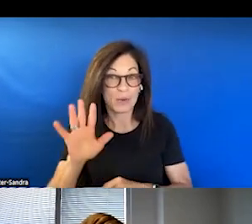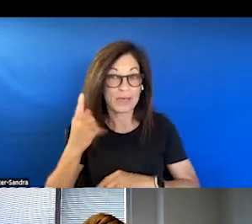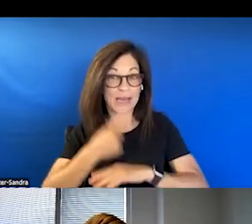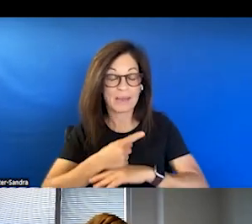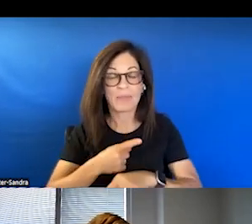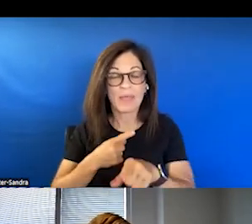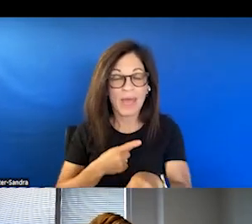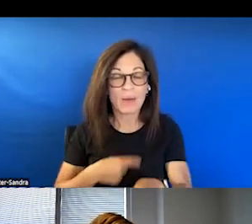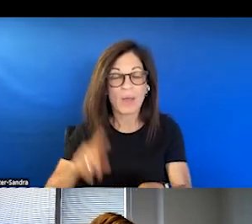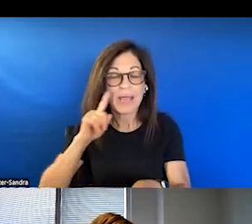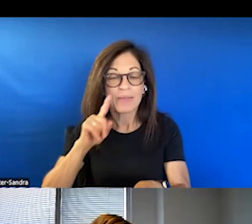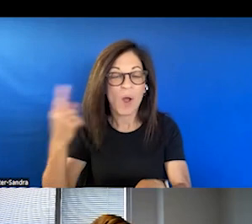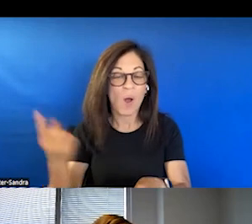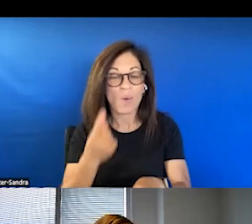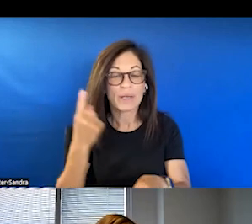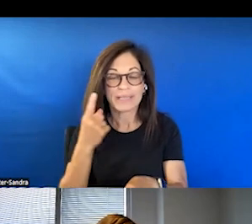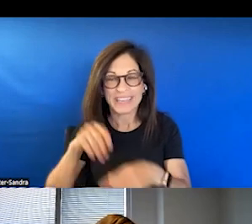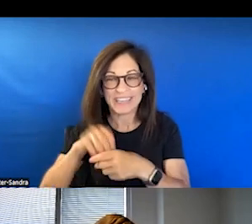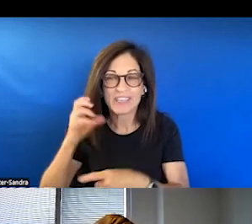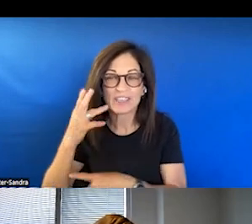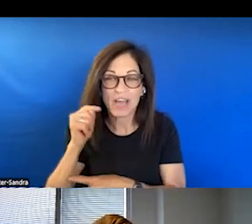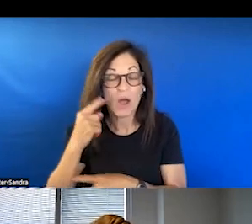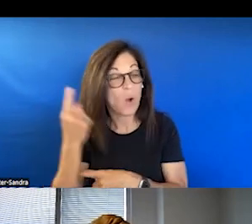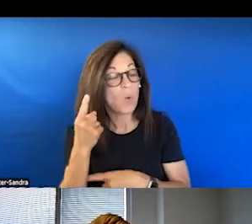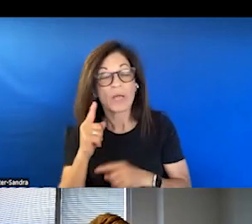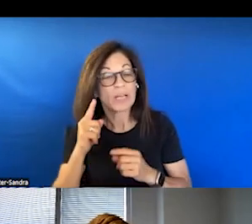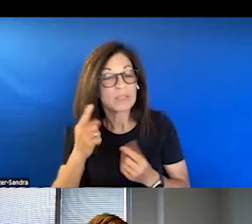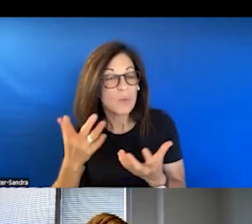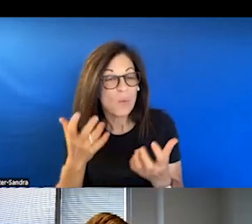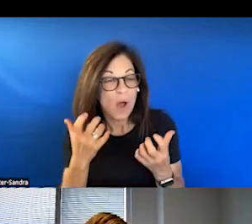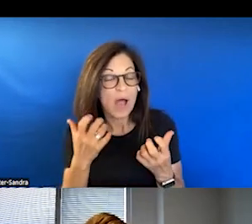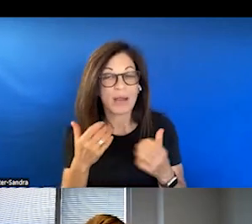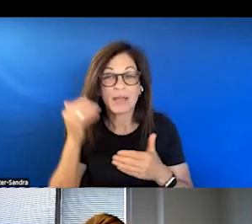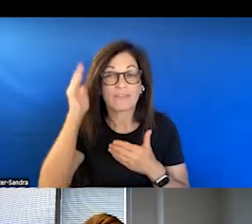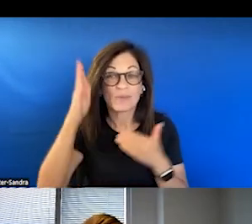FUTURE CRISIS JAM SUGGESTIONS. IF YOU HAVE A TOPIC NOT ON HERE THAT YOU WANT TO SEE COVERED,